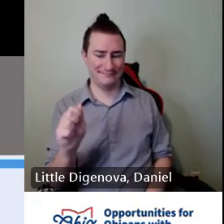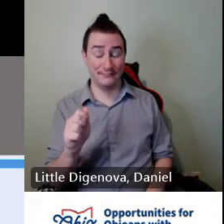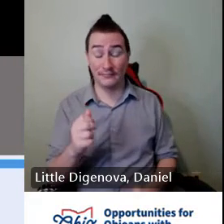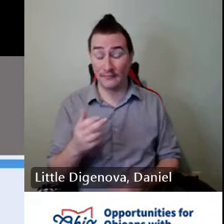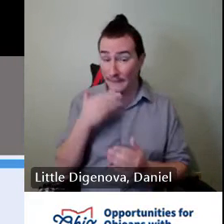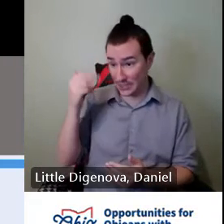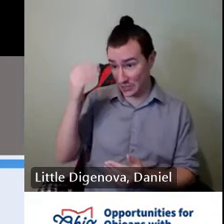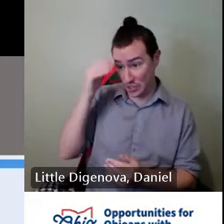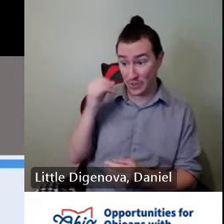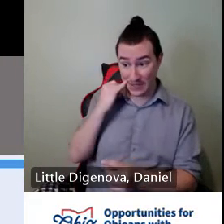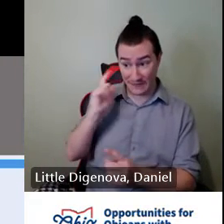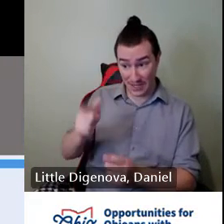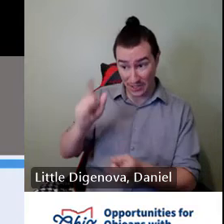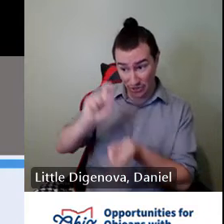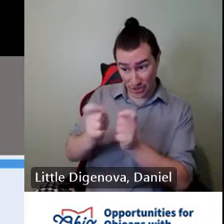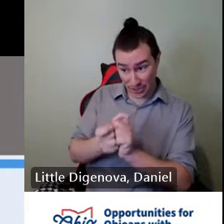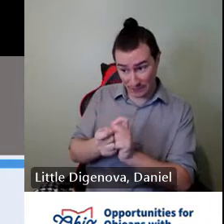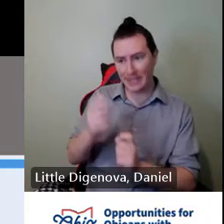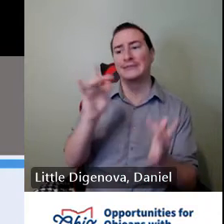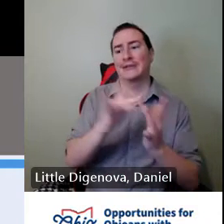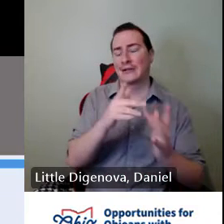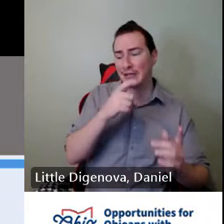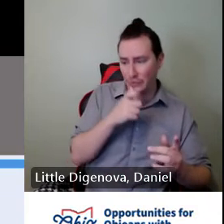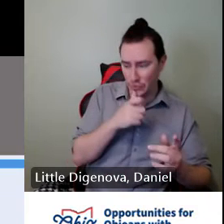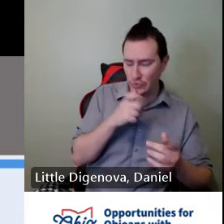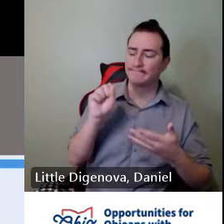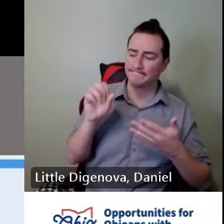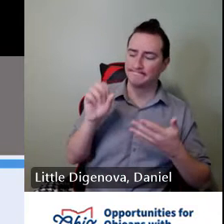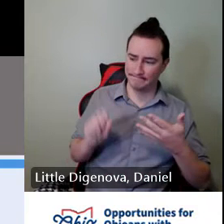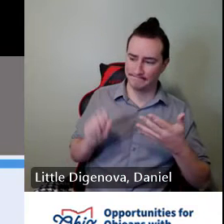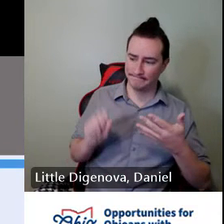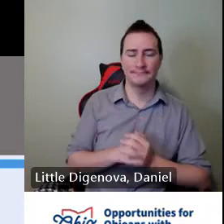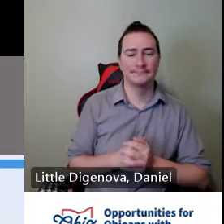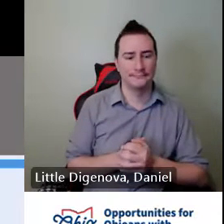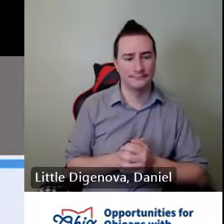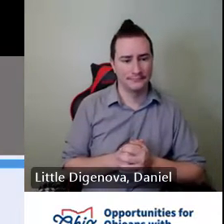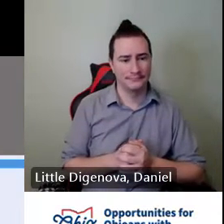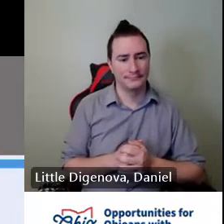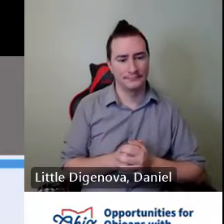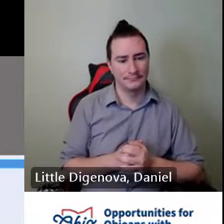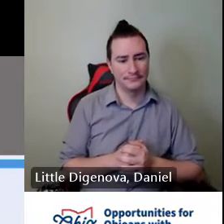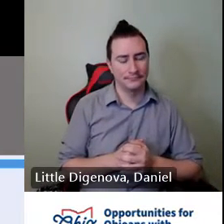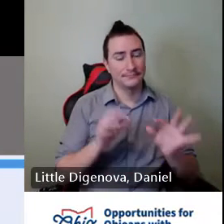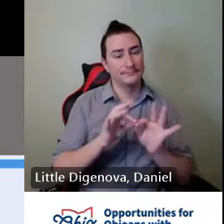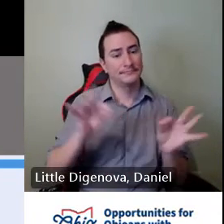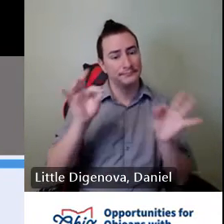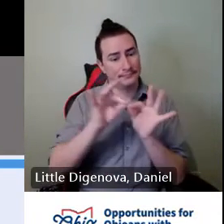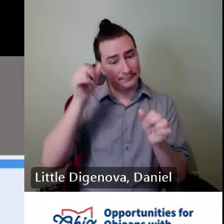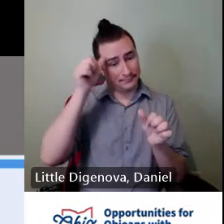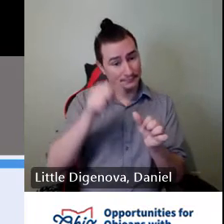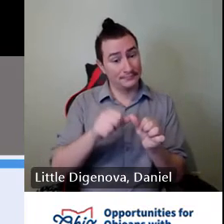mind and wants to discuss this further at another time. It's important to remember that according to the guidance from